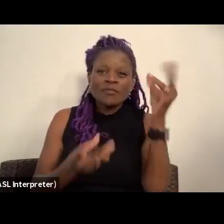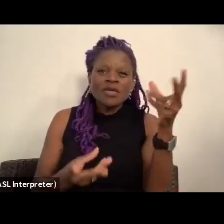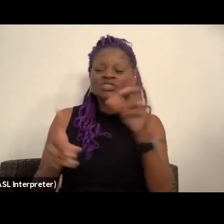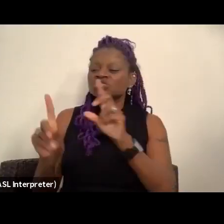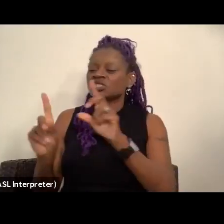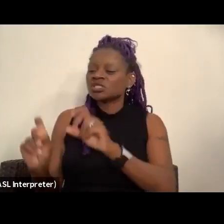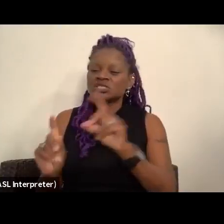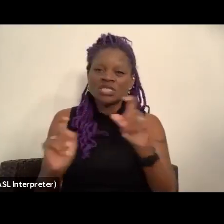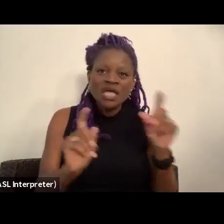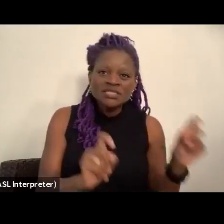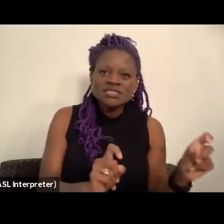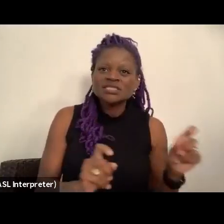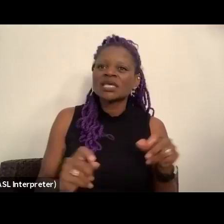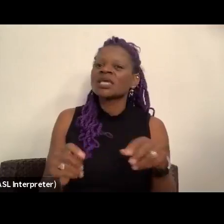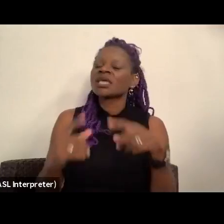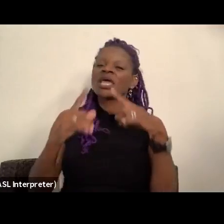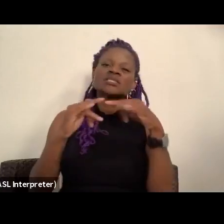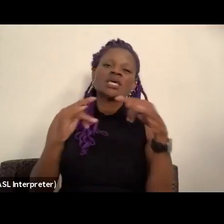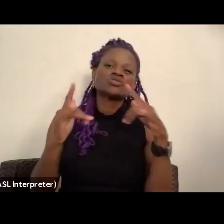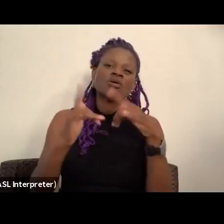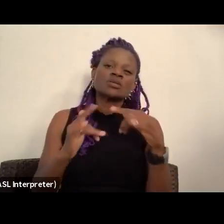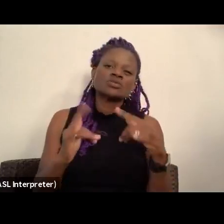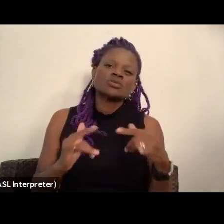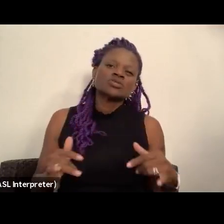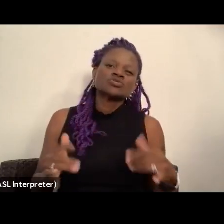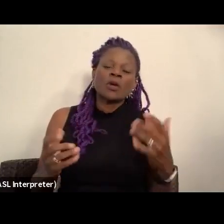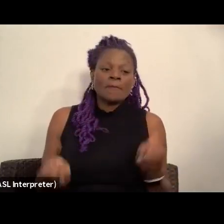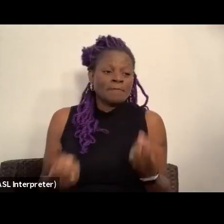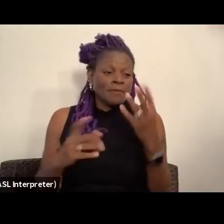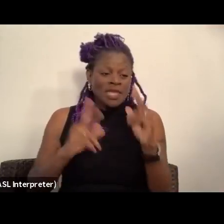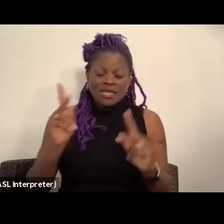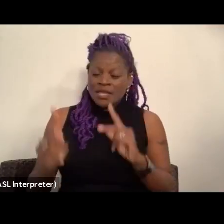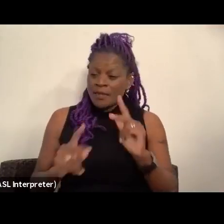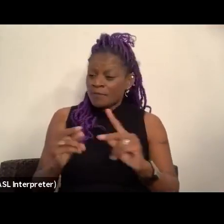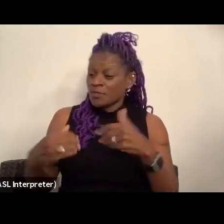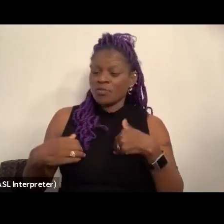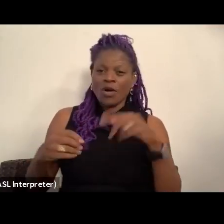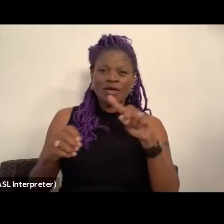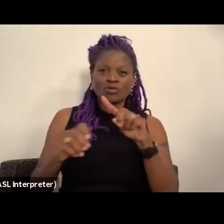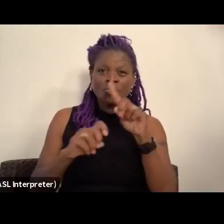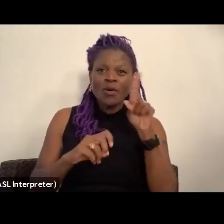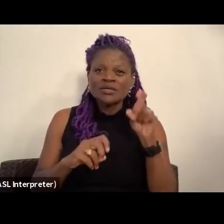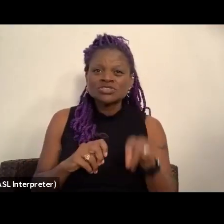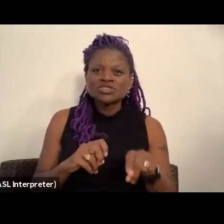Many people had their questions answered, their concerns allayed, and sign up for future vaccines and testing.